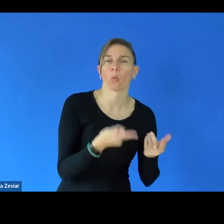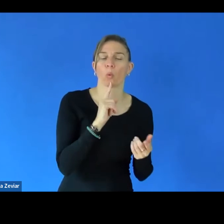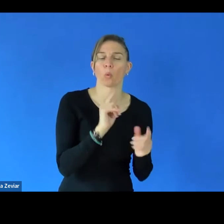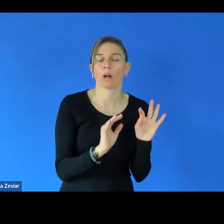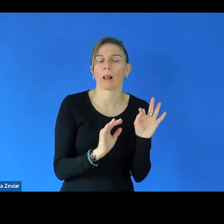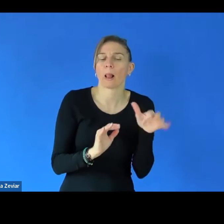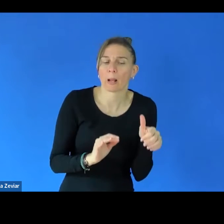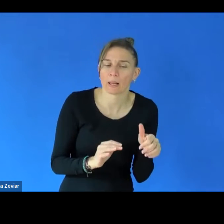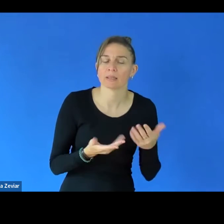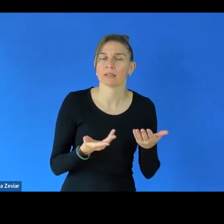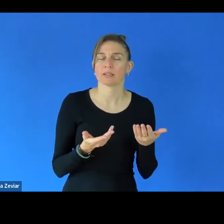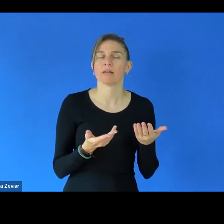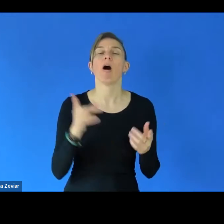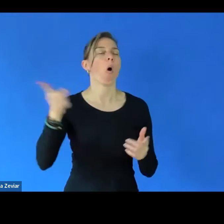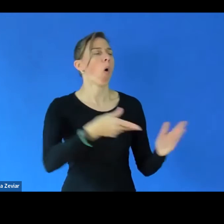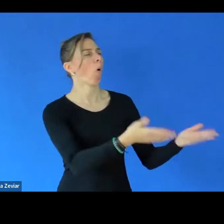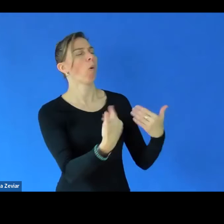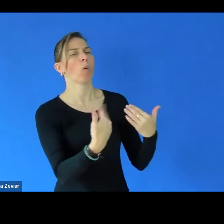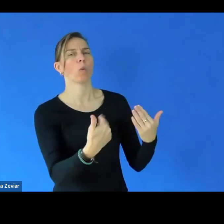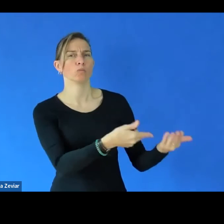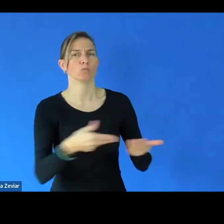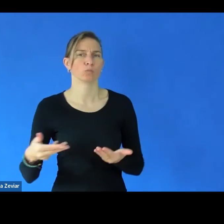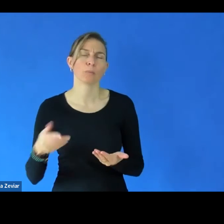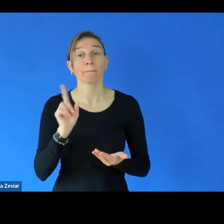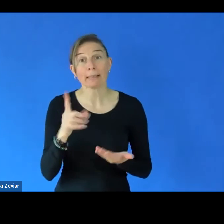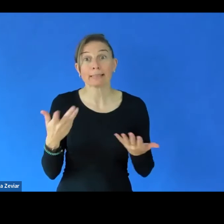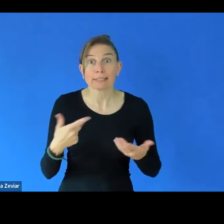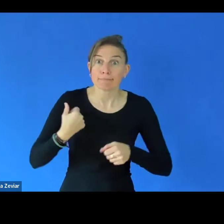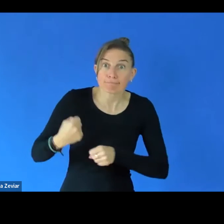But, we have tried our best through this project,